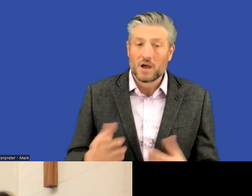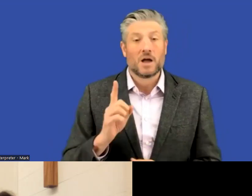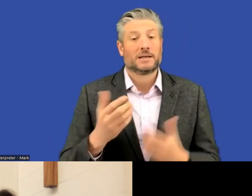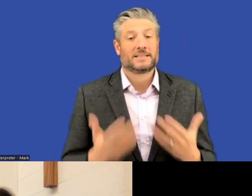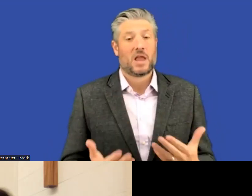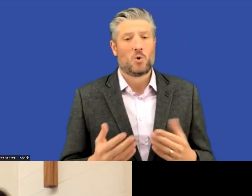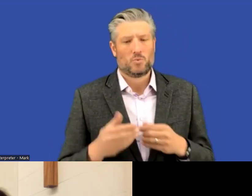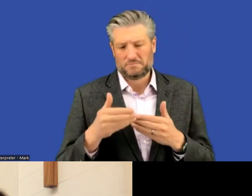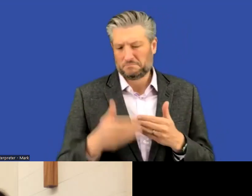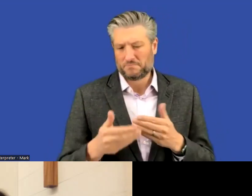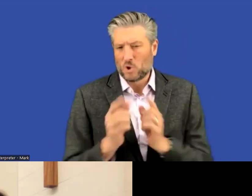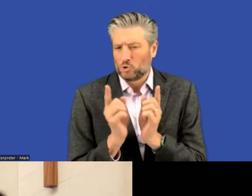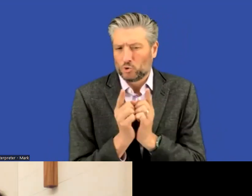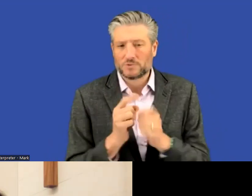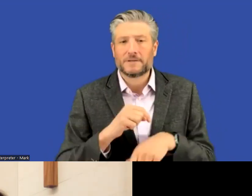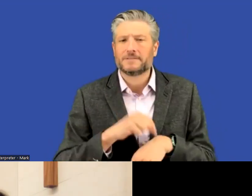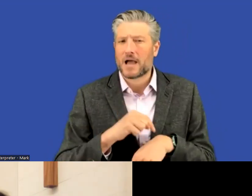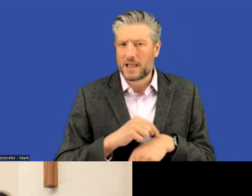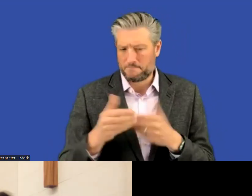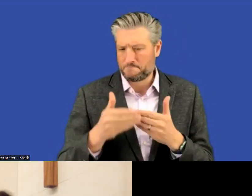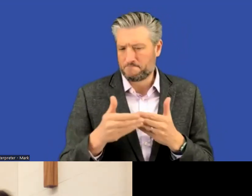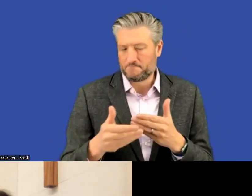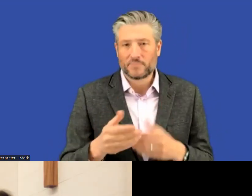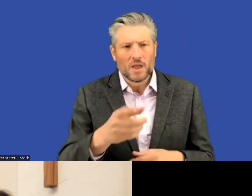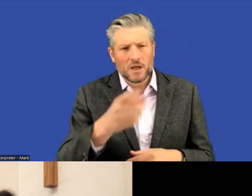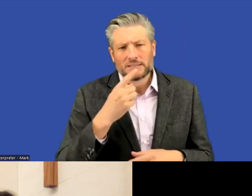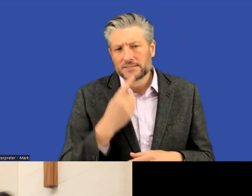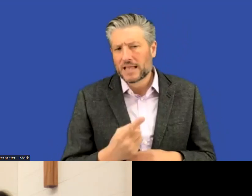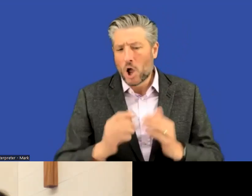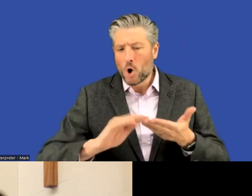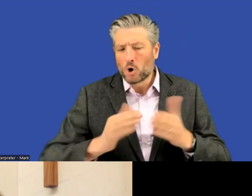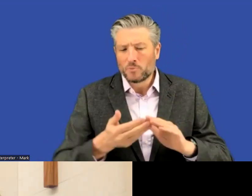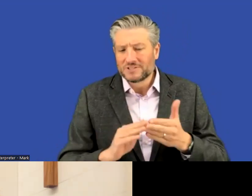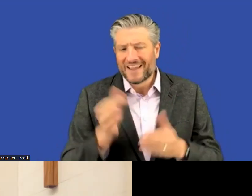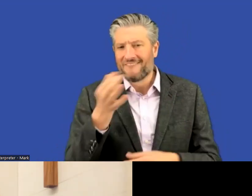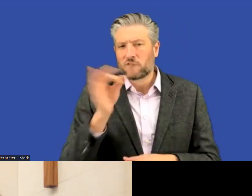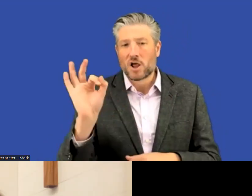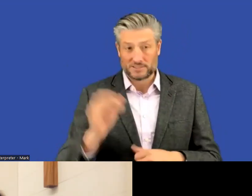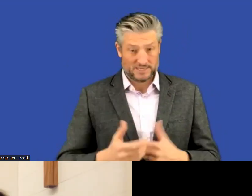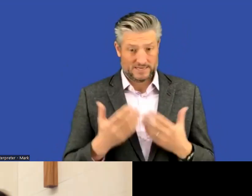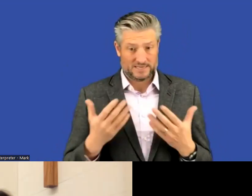I'm thinking you said that the community in France doesn't have a space anymore after (indiscernible) was closing.